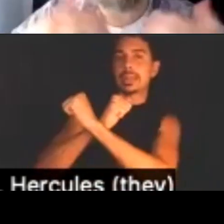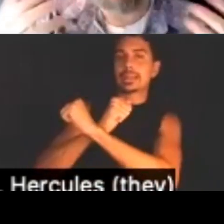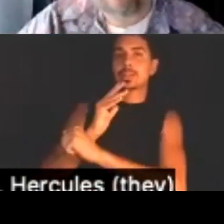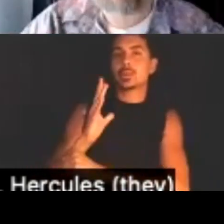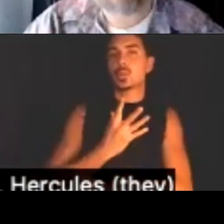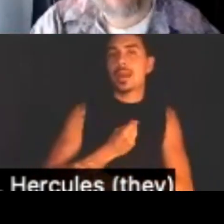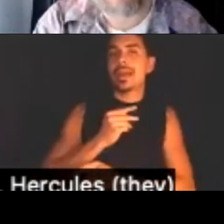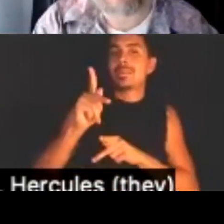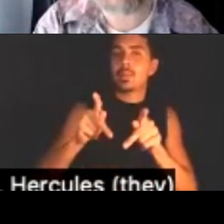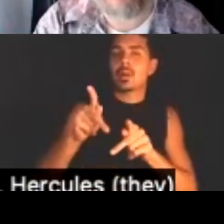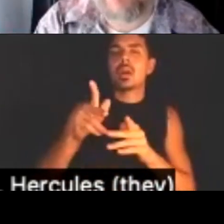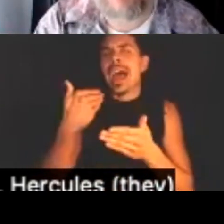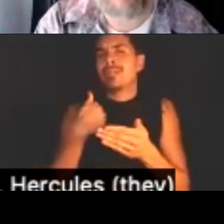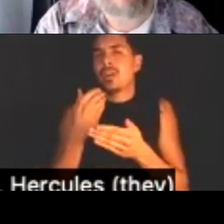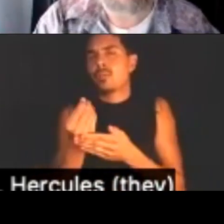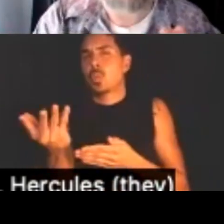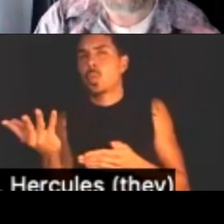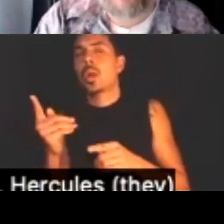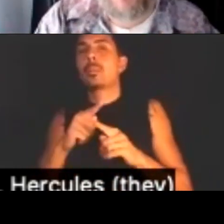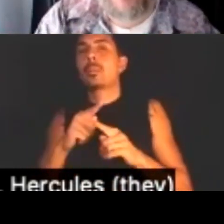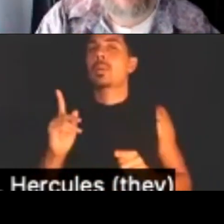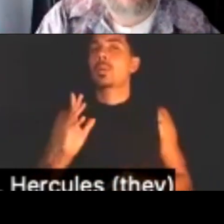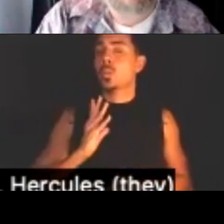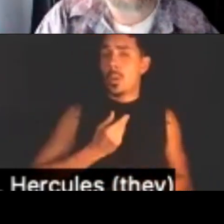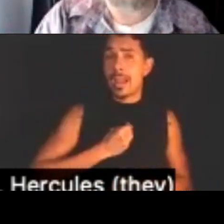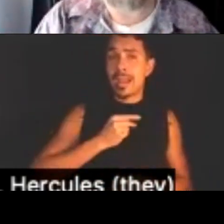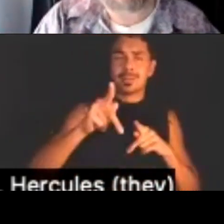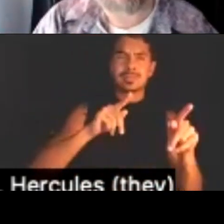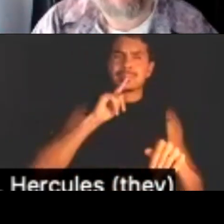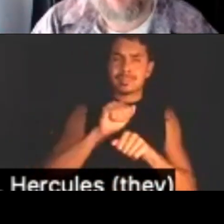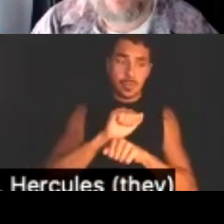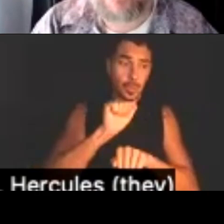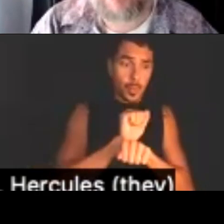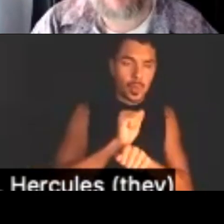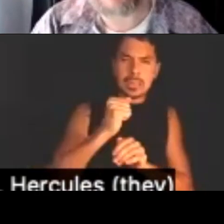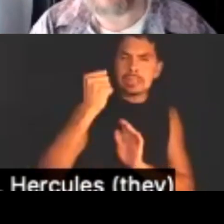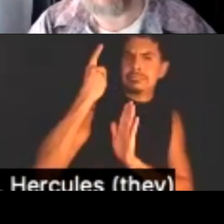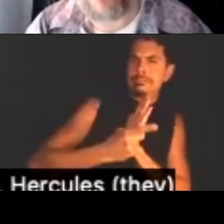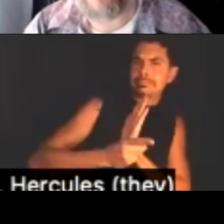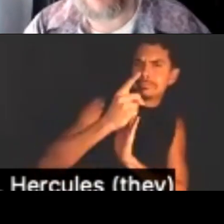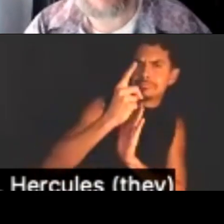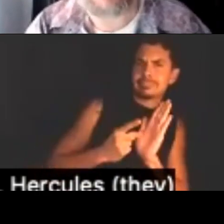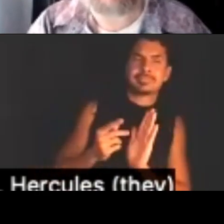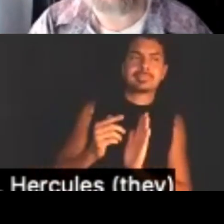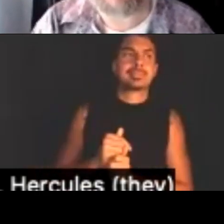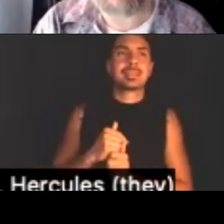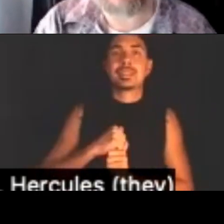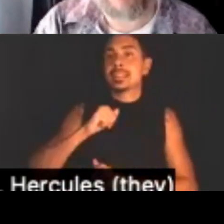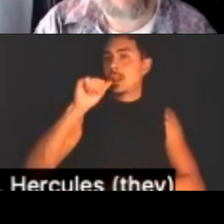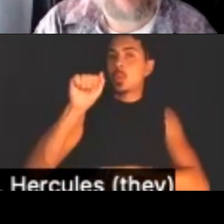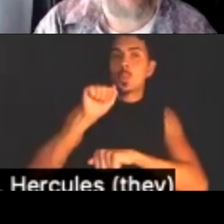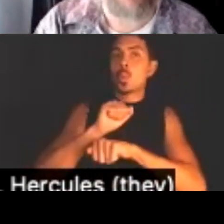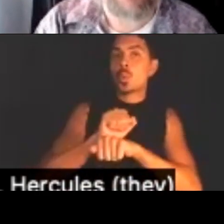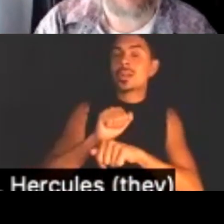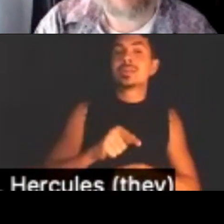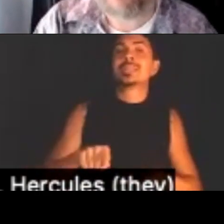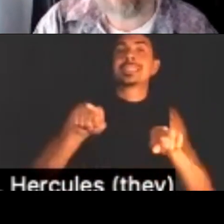but trans folks are still getting discriminated against, not employed at the same levels as non-trans folks,